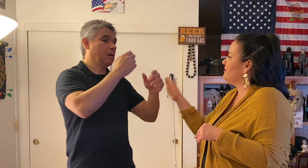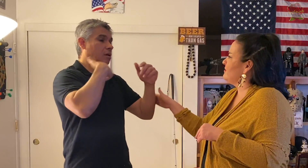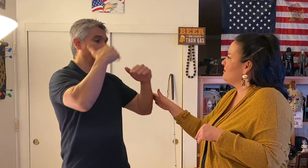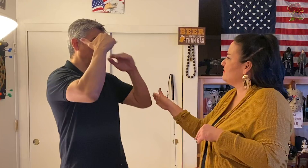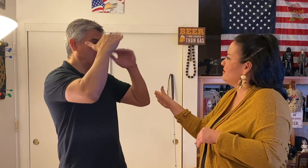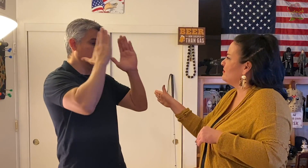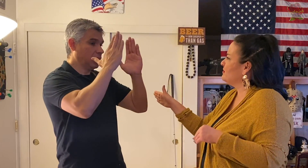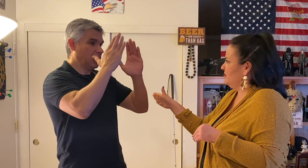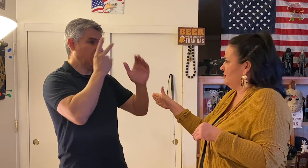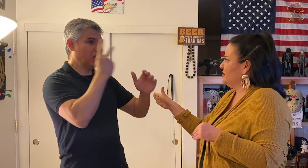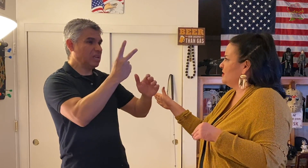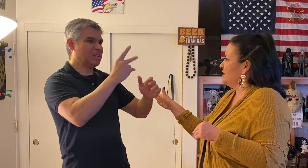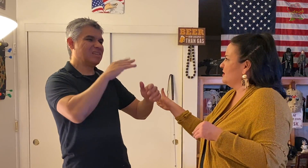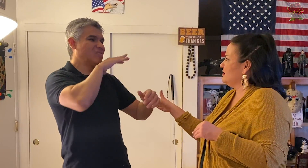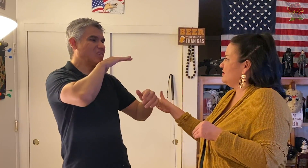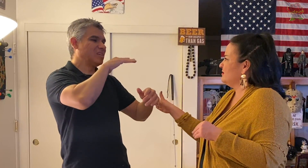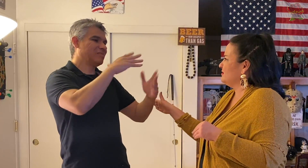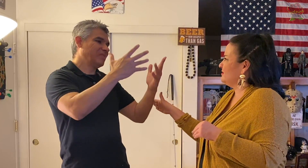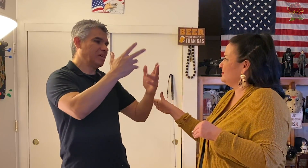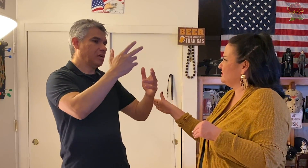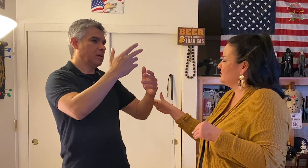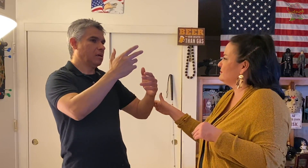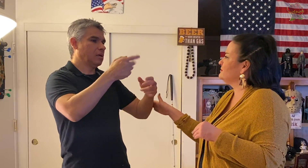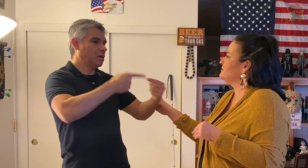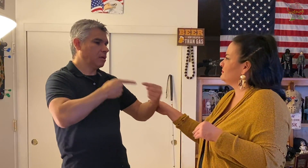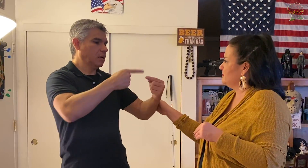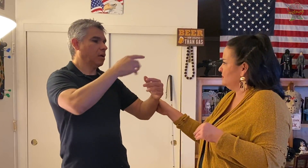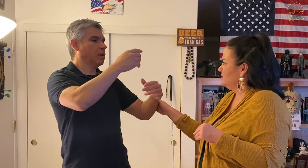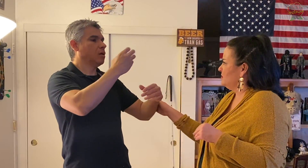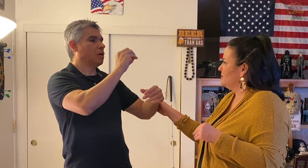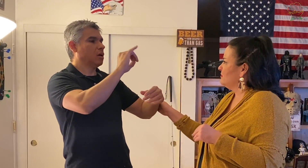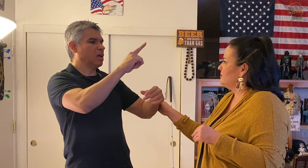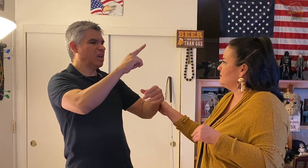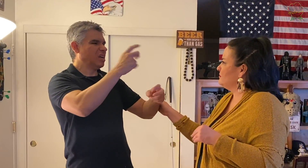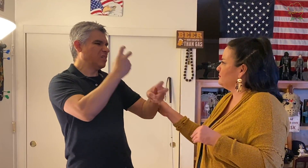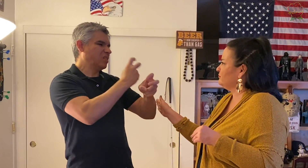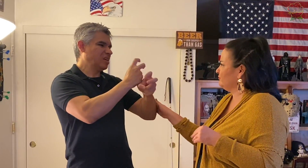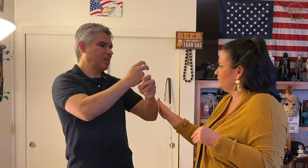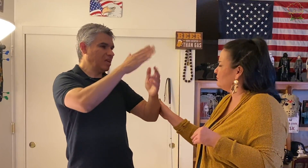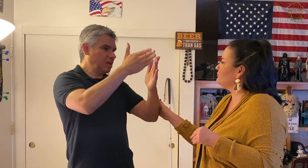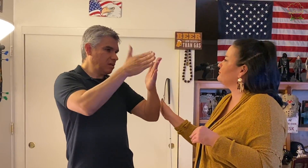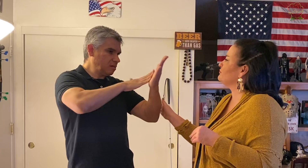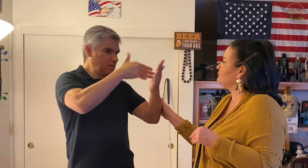With my vision, I only see in a box and I struggle with oil.